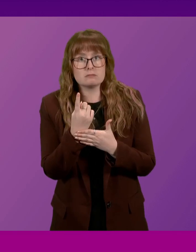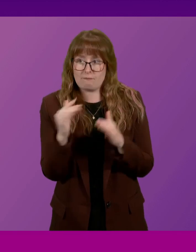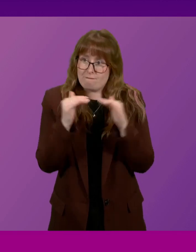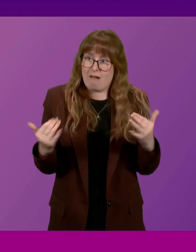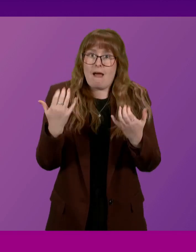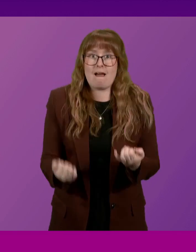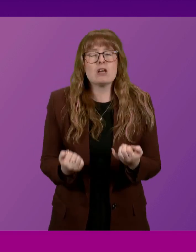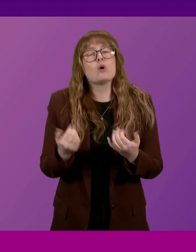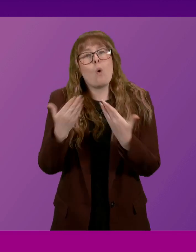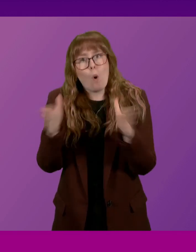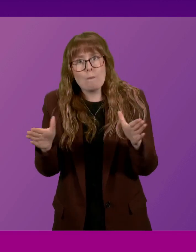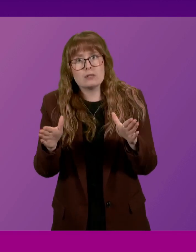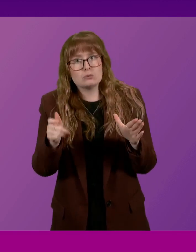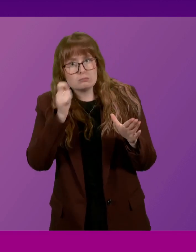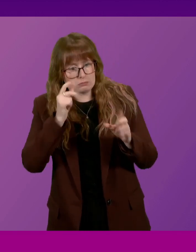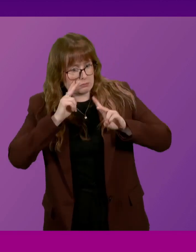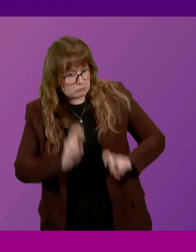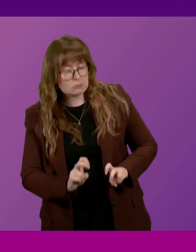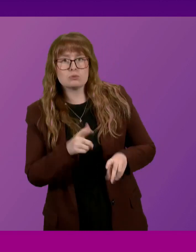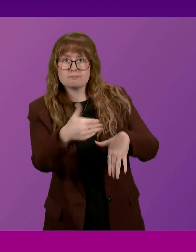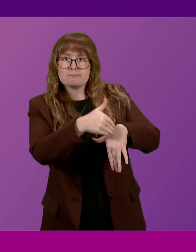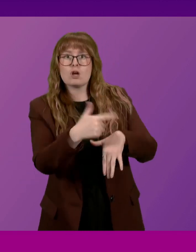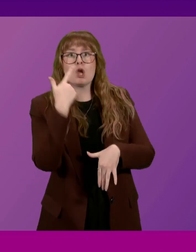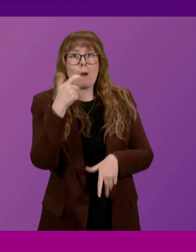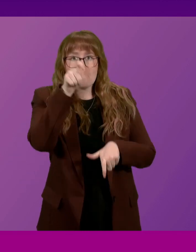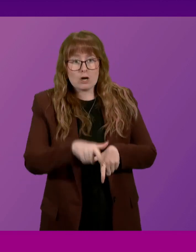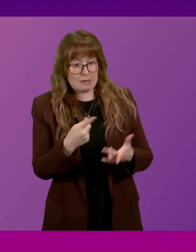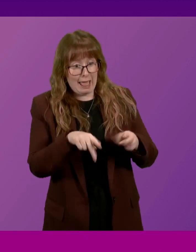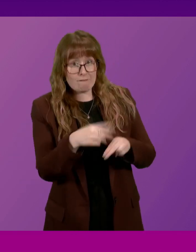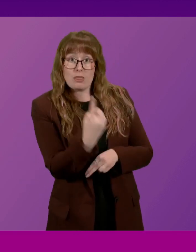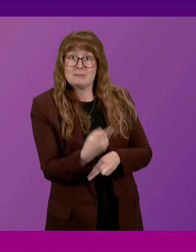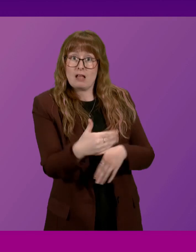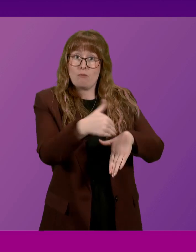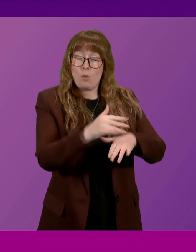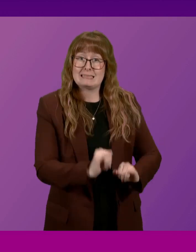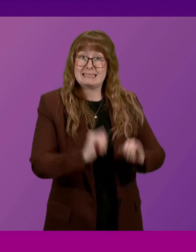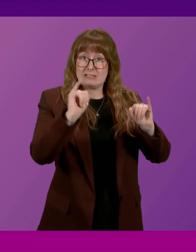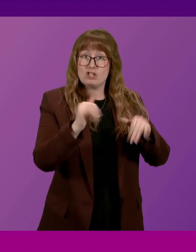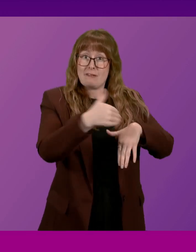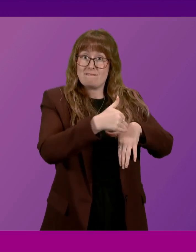remains open to prosecutors to prosecute a young person if they have committed a serious offence.